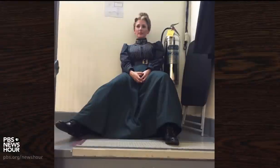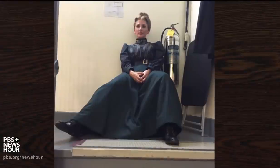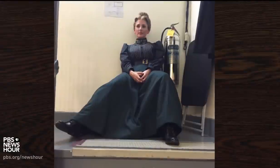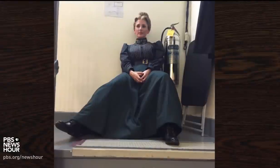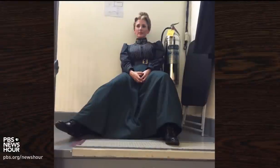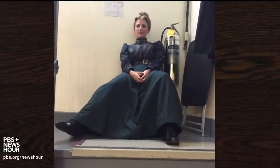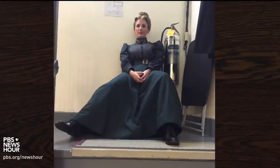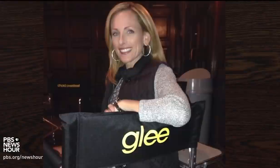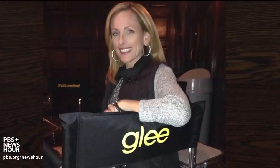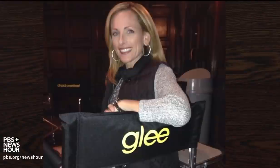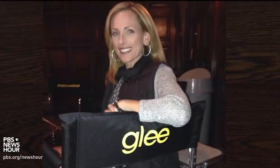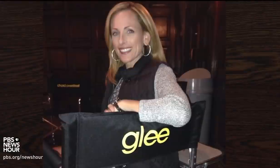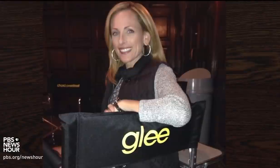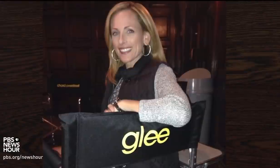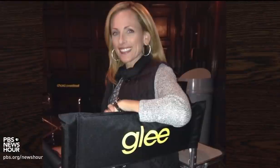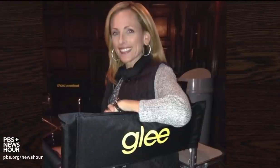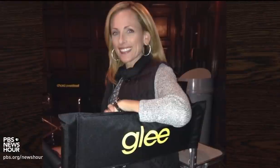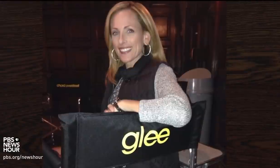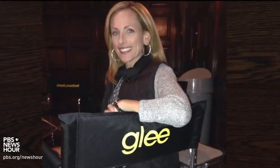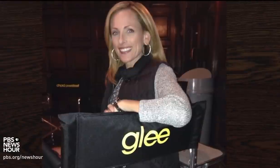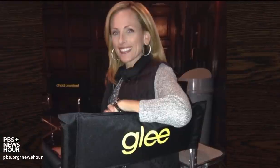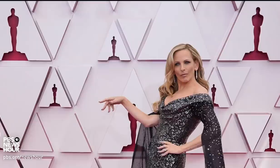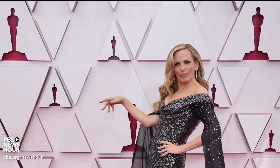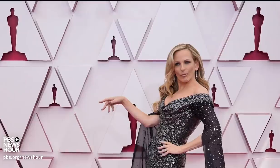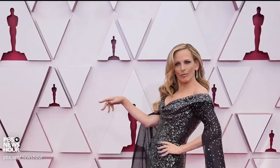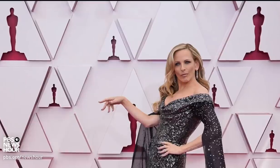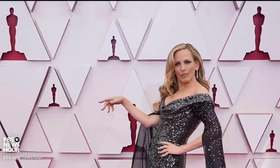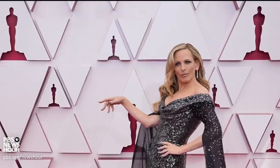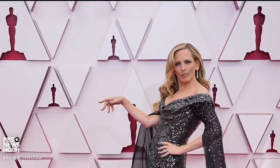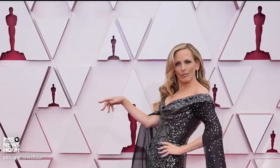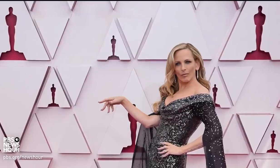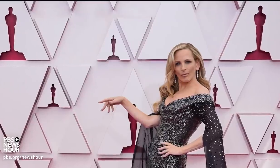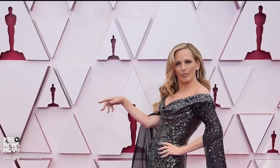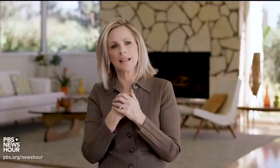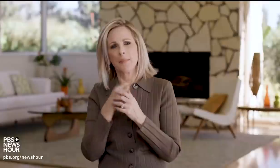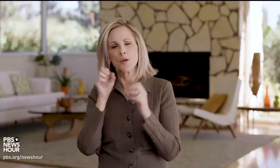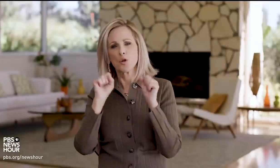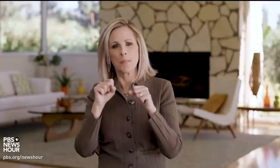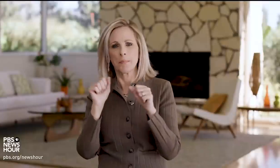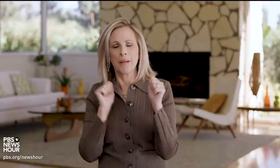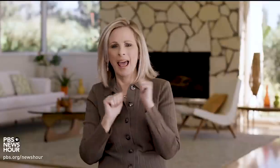I know that people say Well, what is acting and I get it